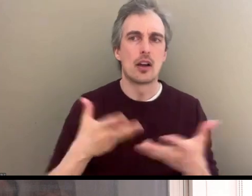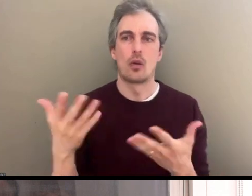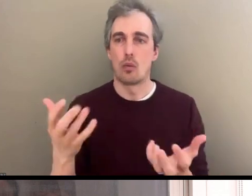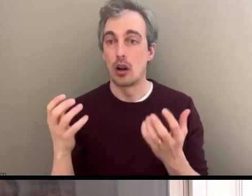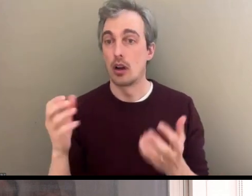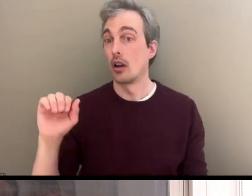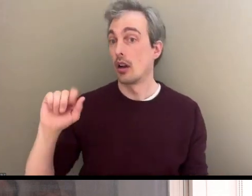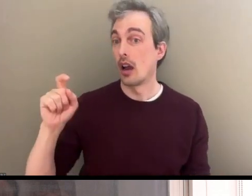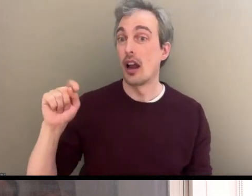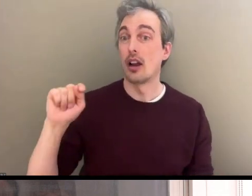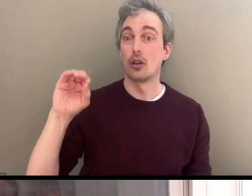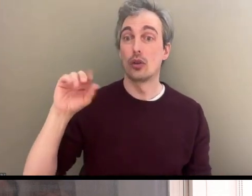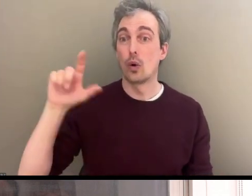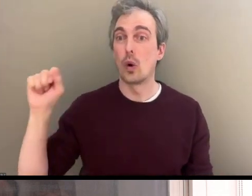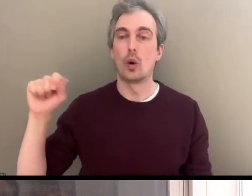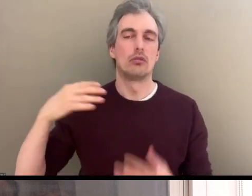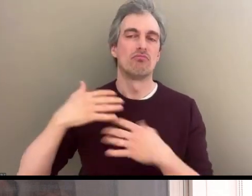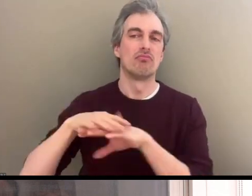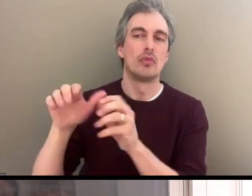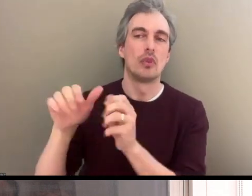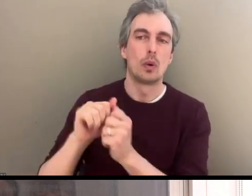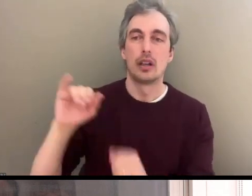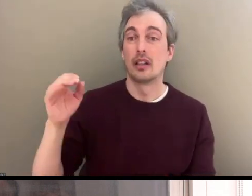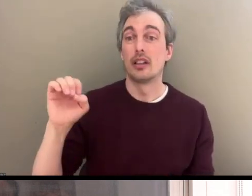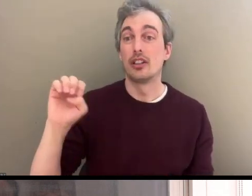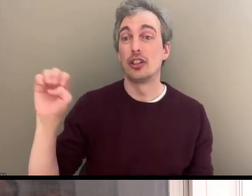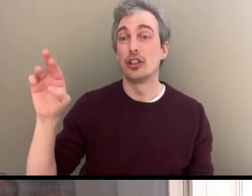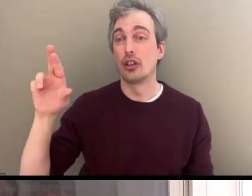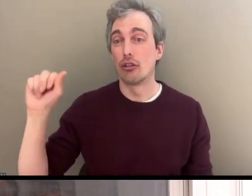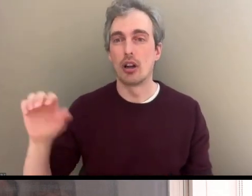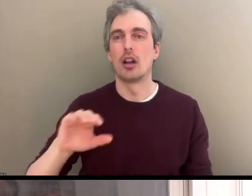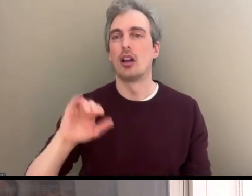They have, again, JSON, XML. You want to share that.